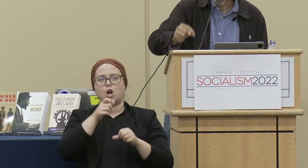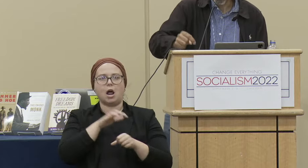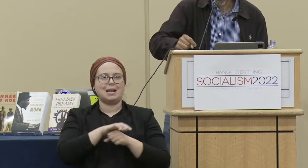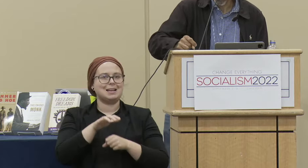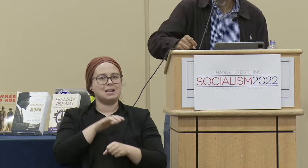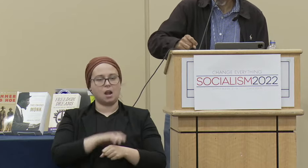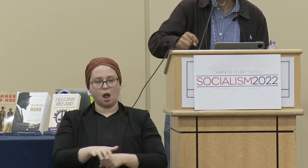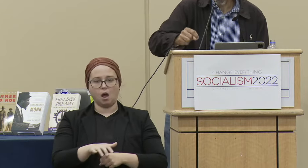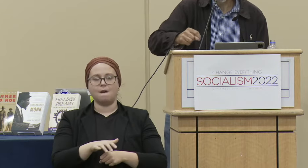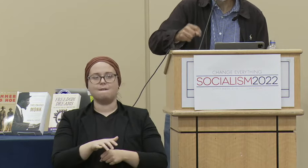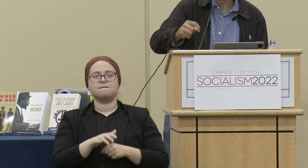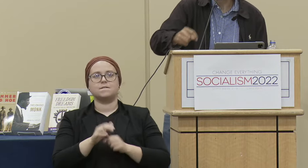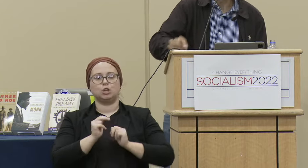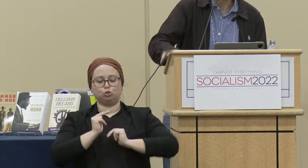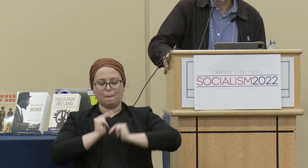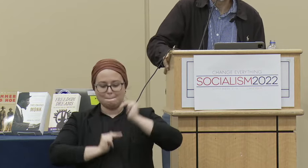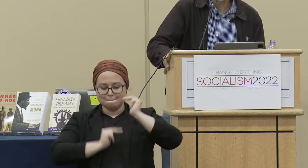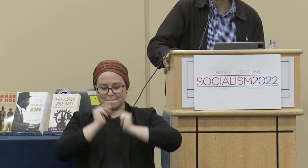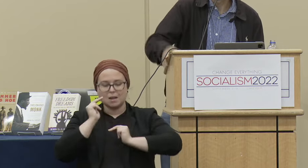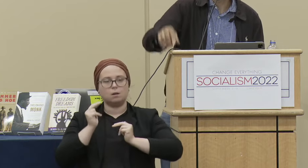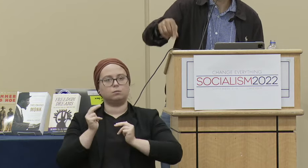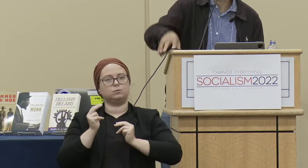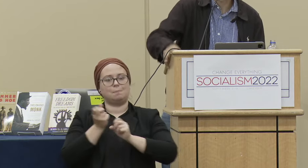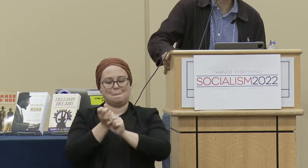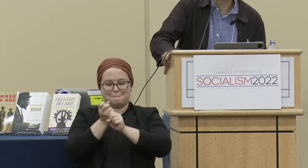long story, but my point is that it's not enough to build